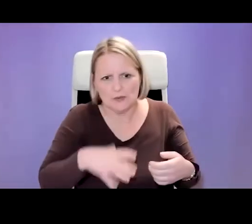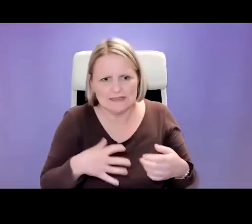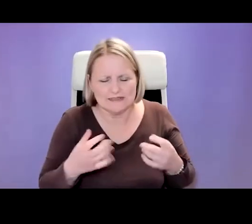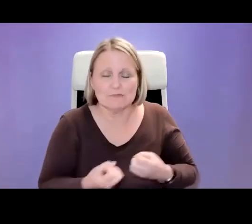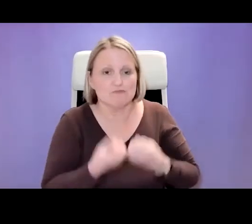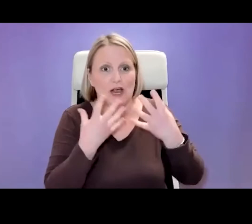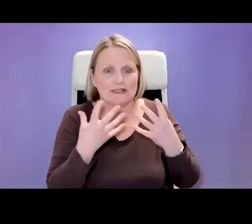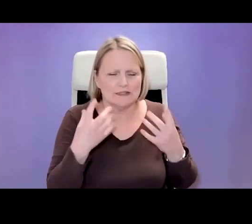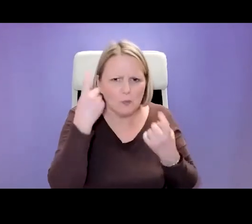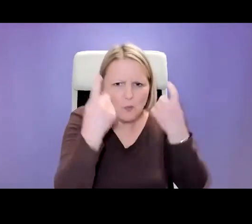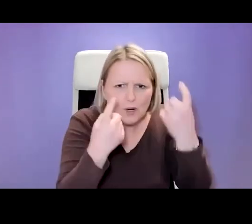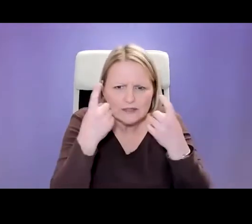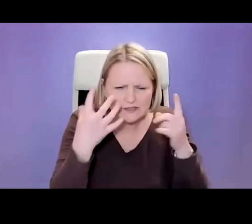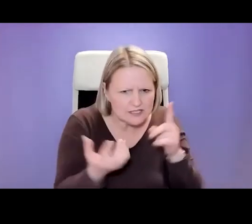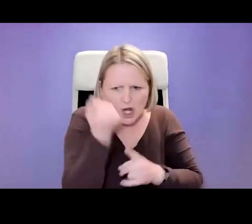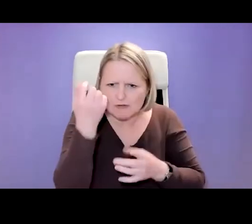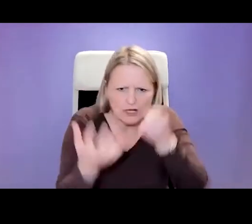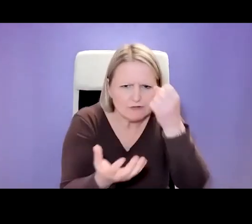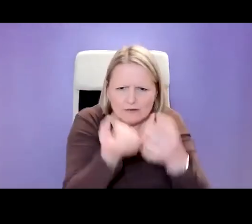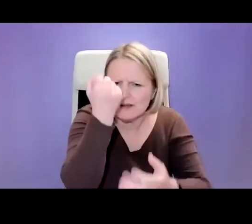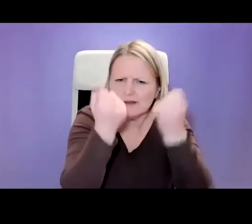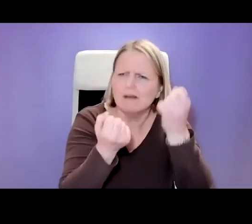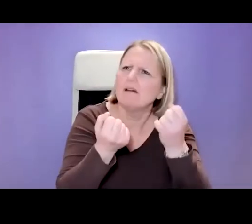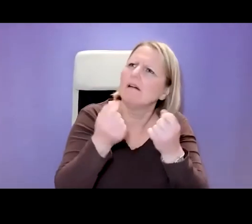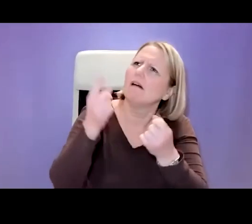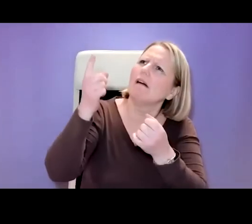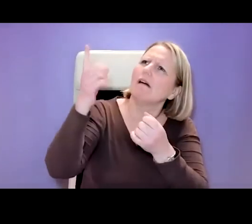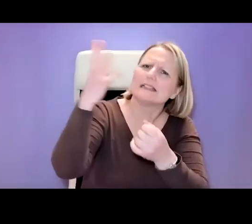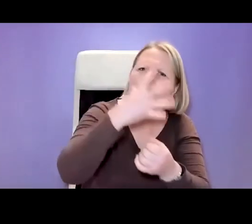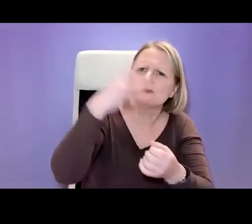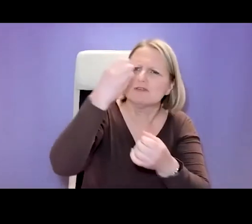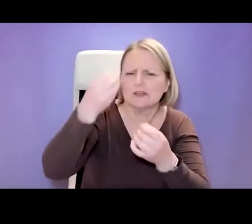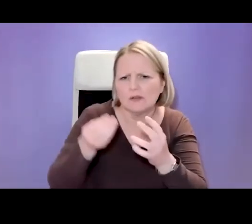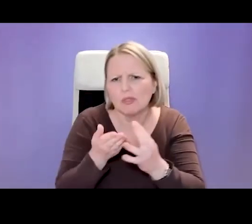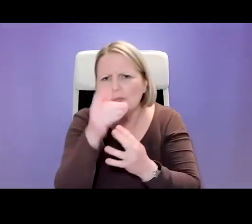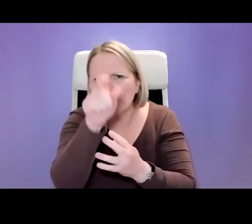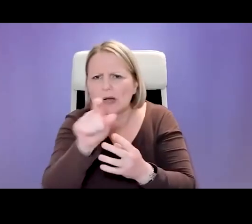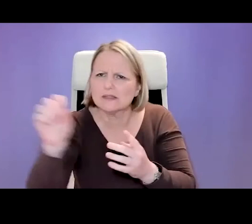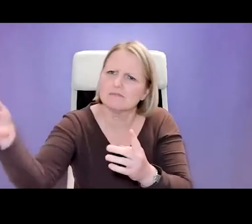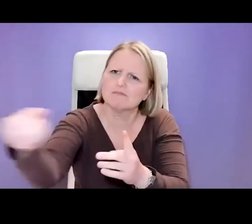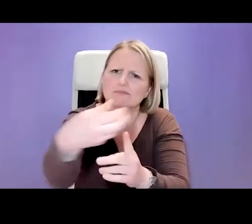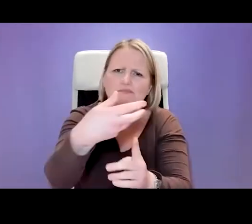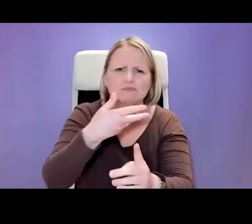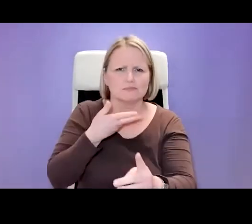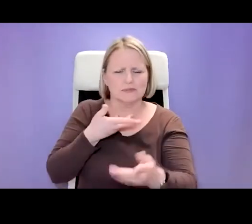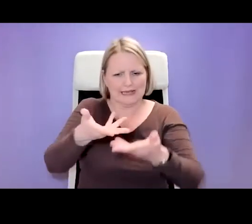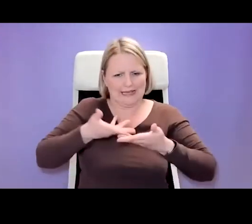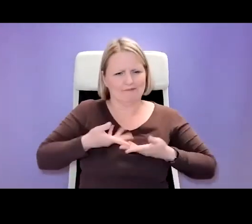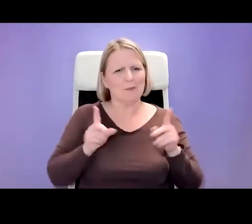about what sort of gift the Spirit might be attempting to give through the life of any individual member of the body of Christ.